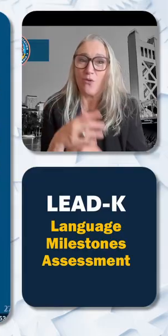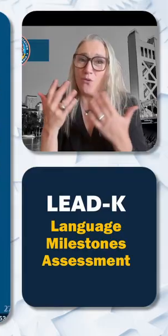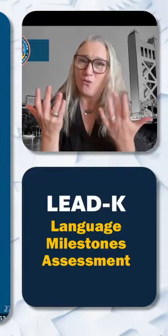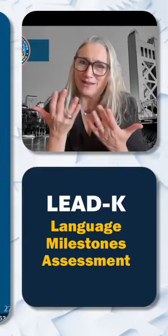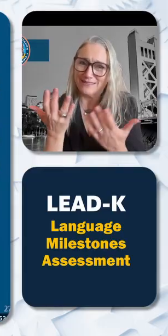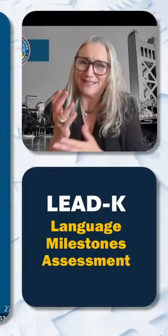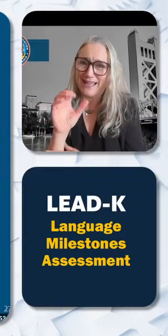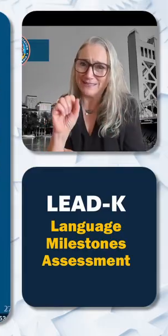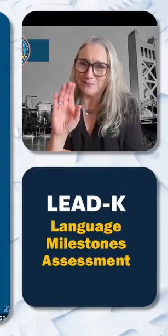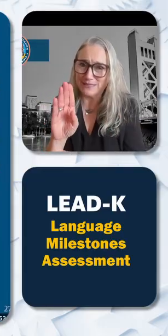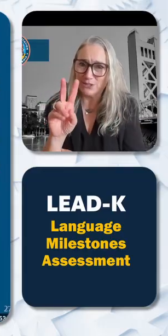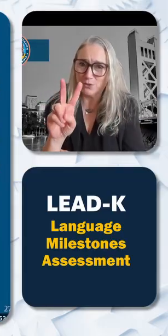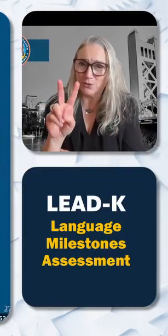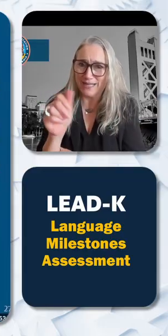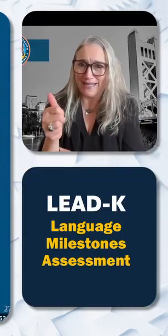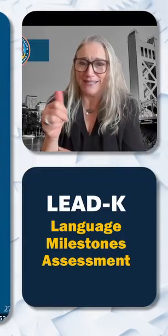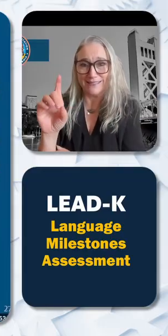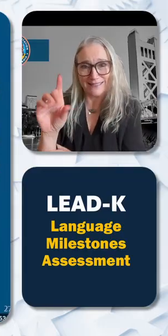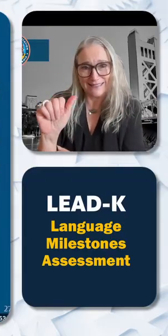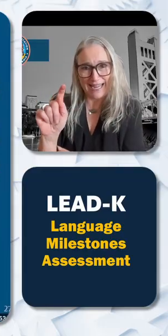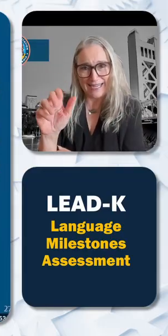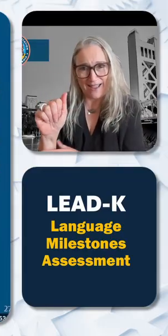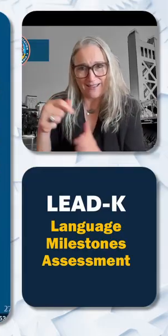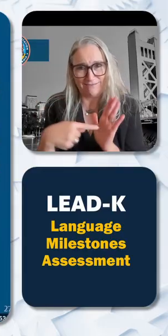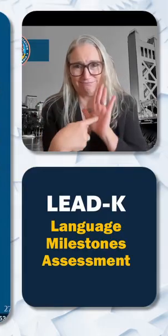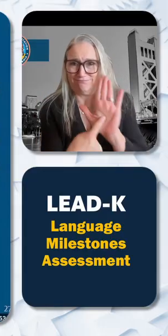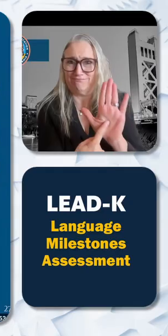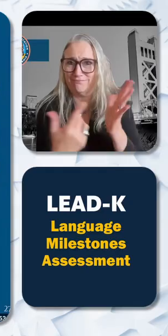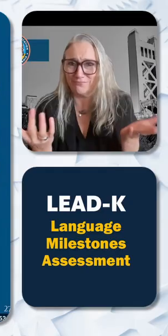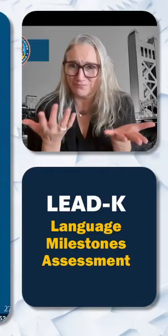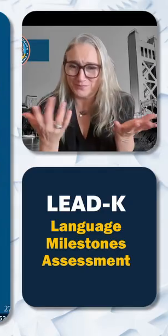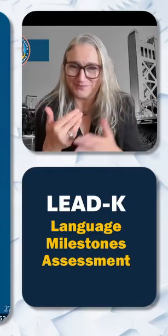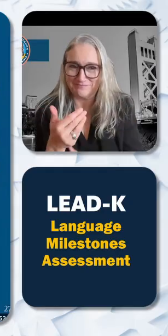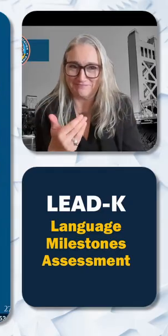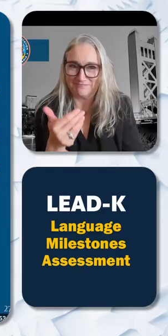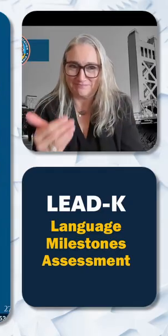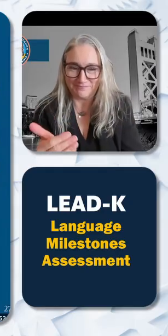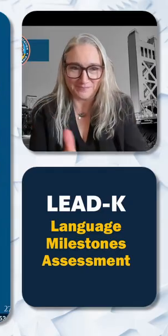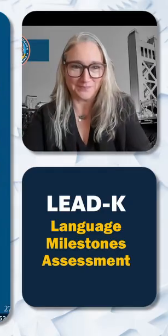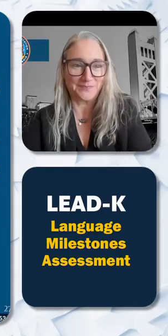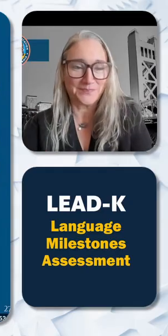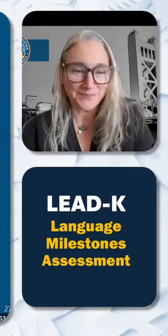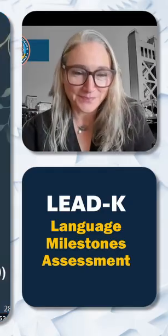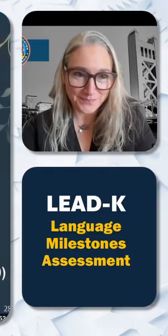So, the next question is, what does SB 210 data say.